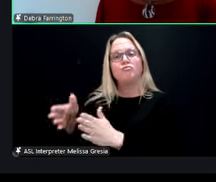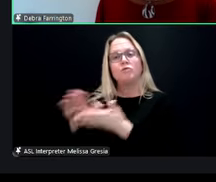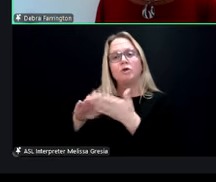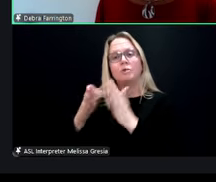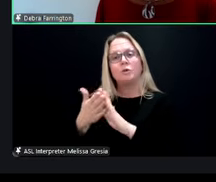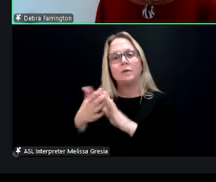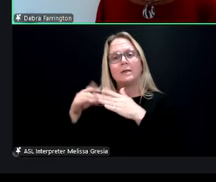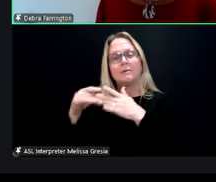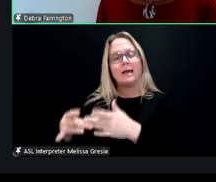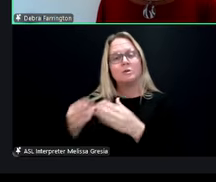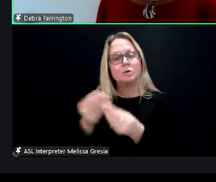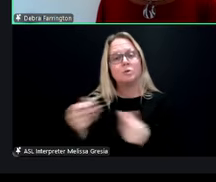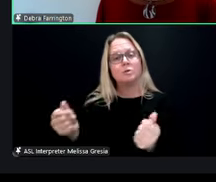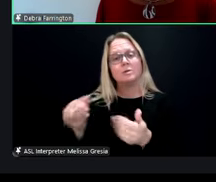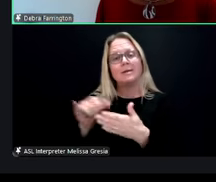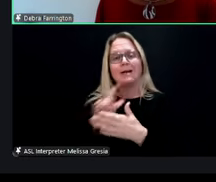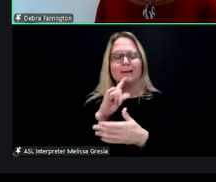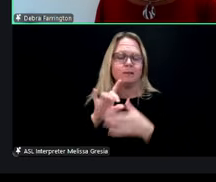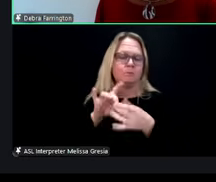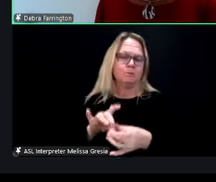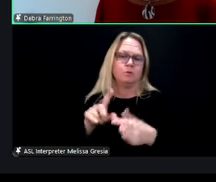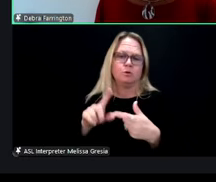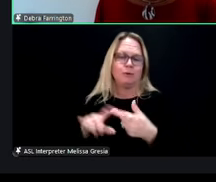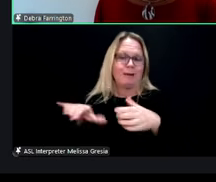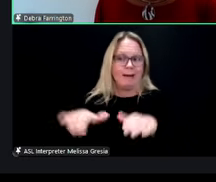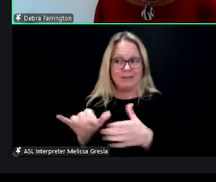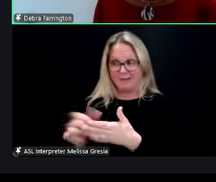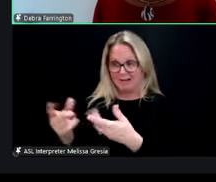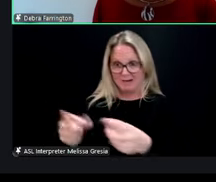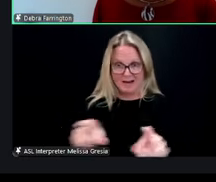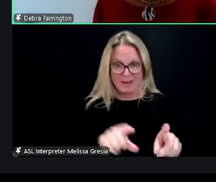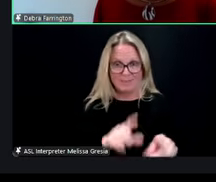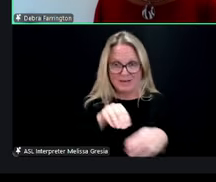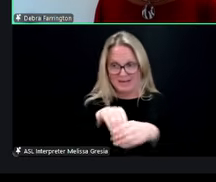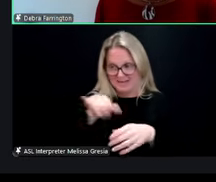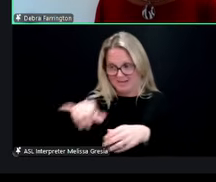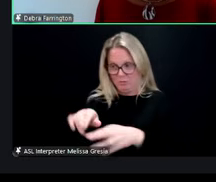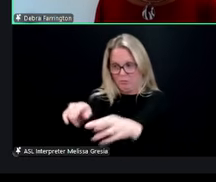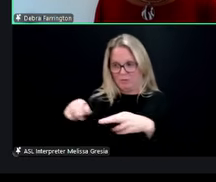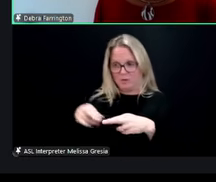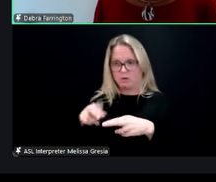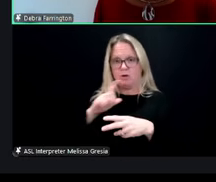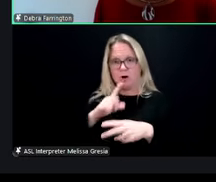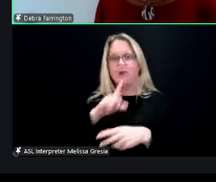making sure that the activities that are happening happening in the region are in fact community-led,